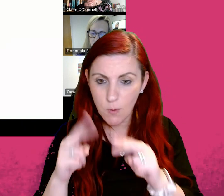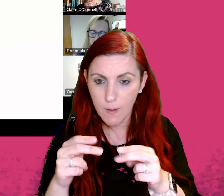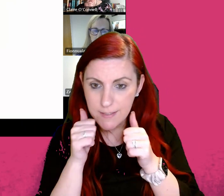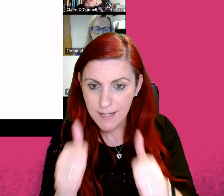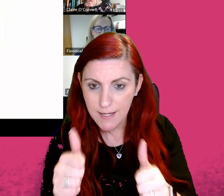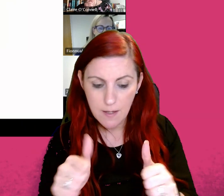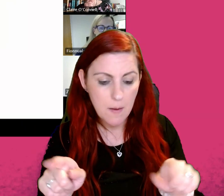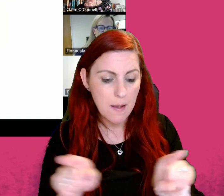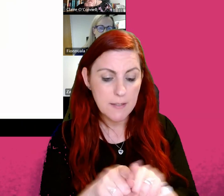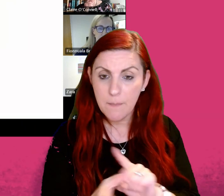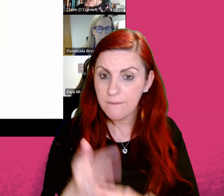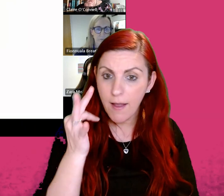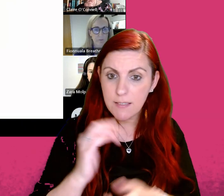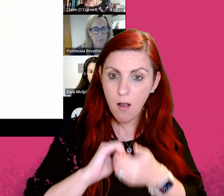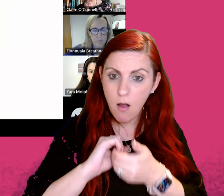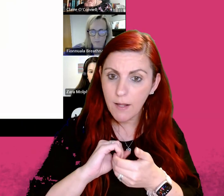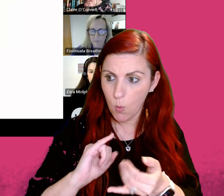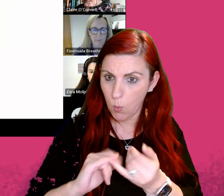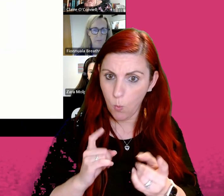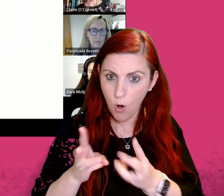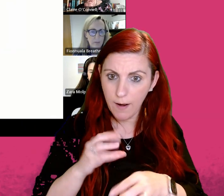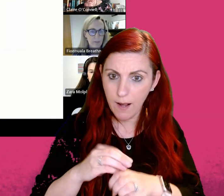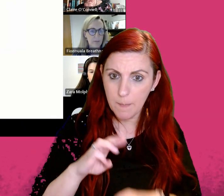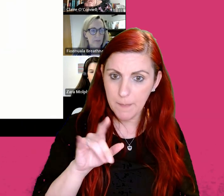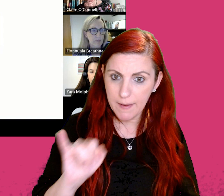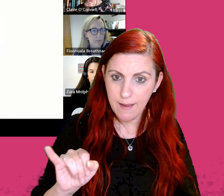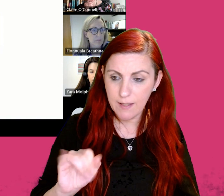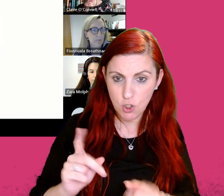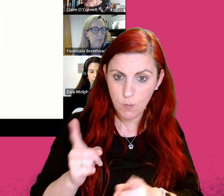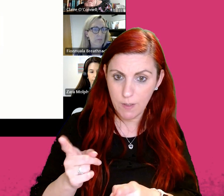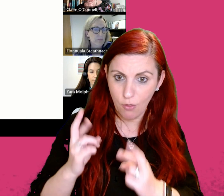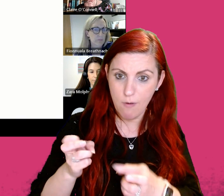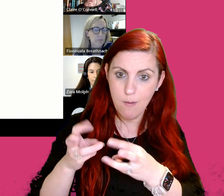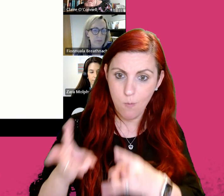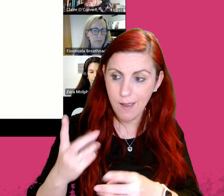doing PPI and doing it well um that's how a lot of people learn is just saying look I'd love to